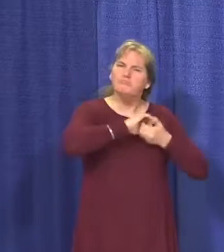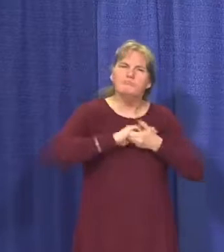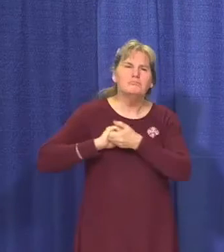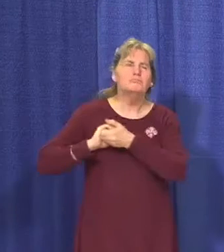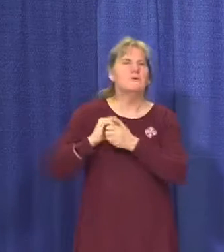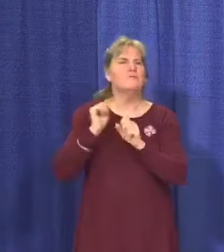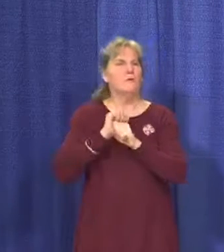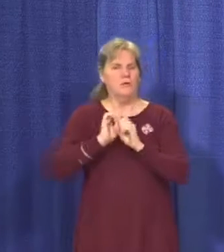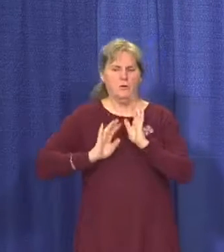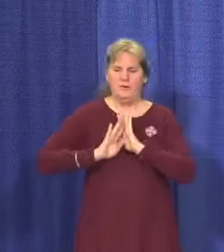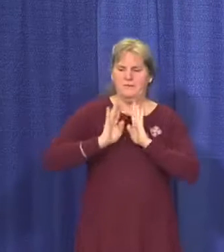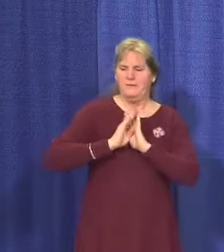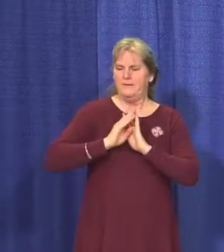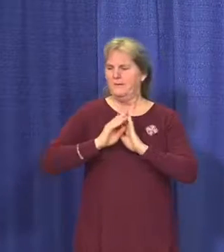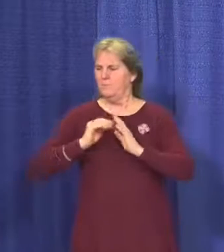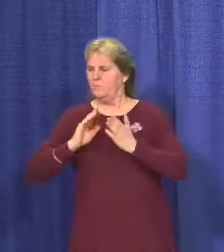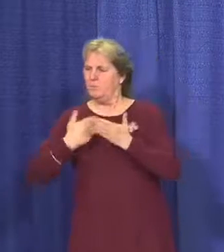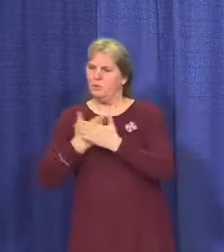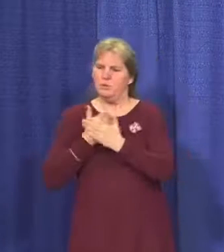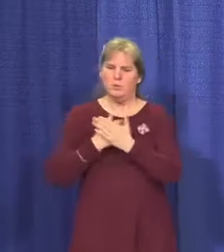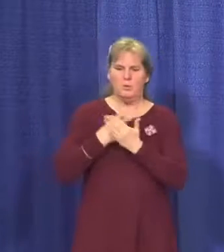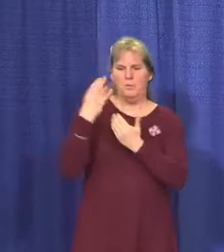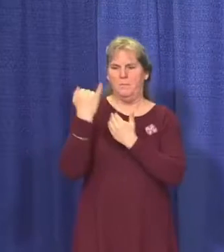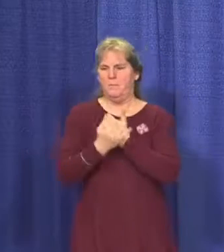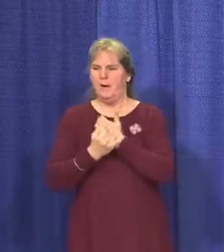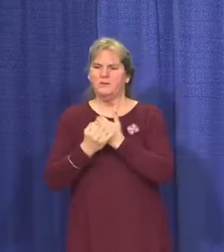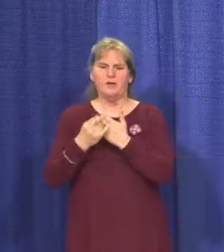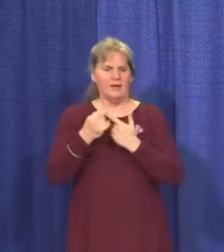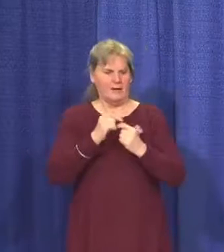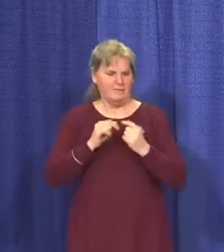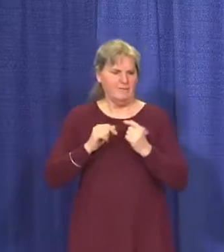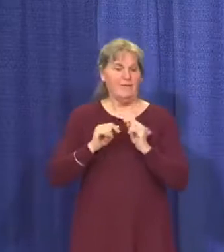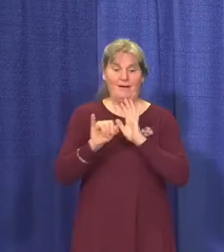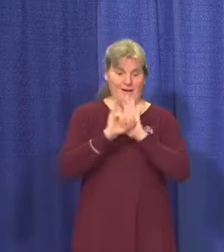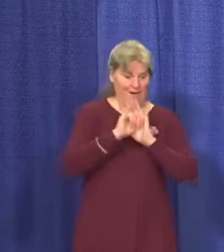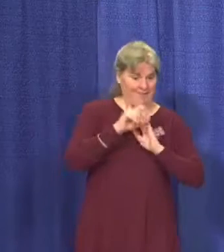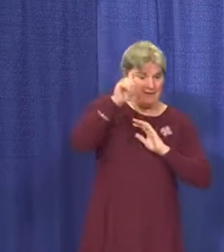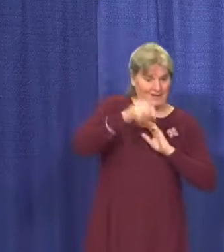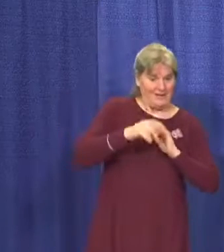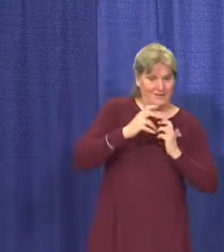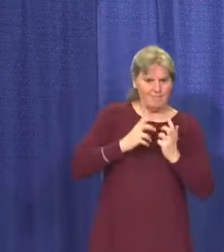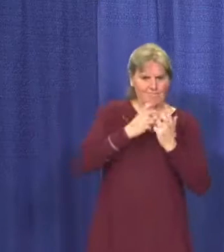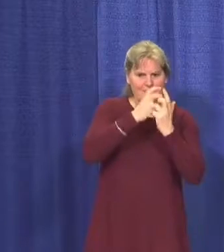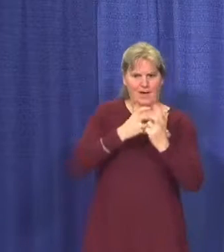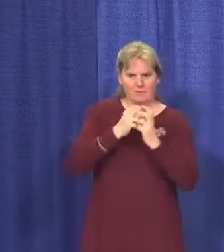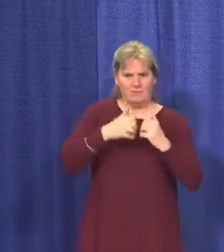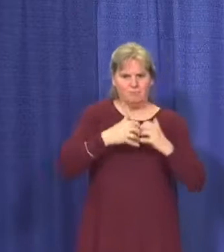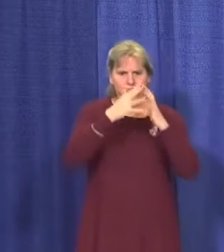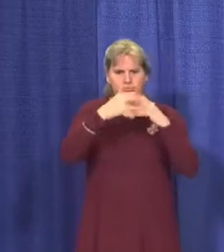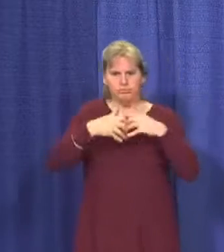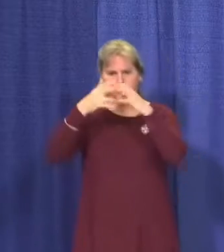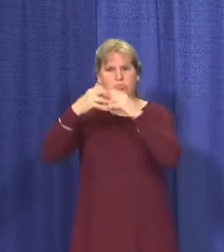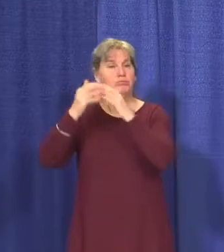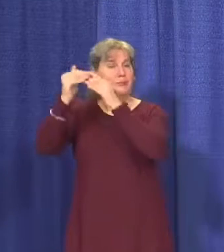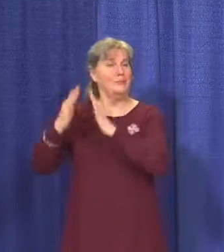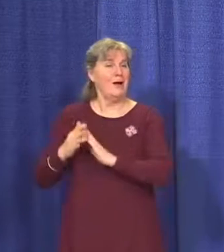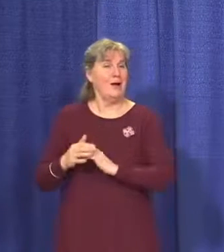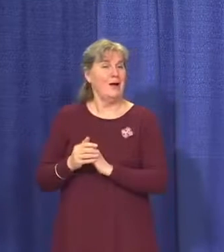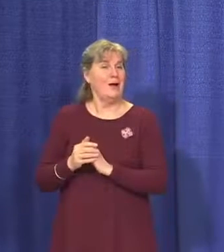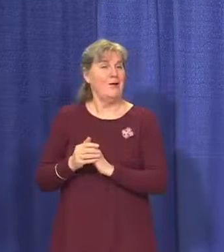who continue to work on new housing projects that will meet identified housing needs in our rural Yukon communities.